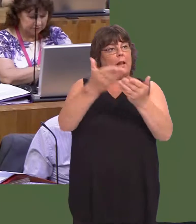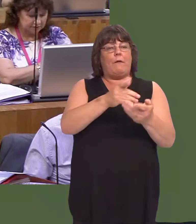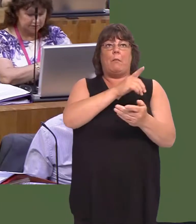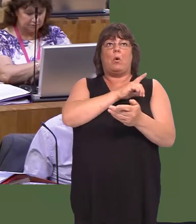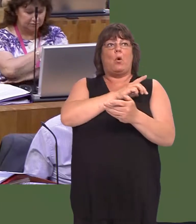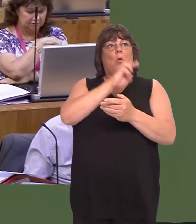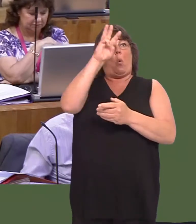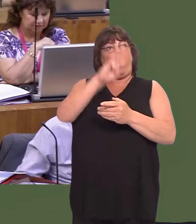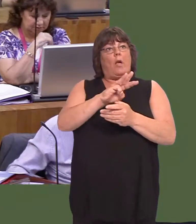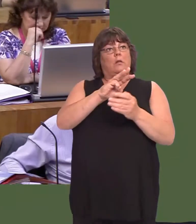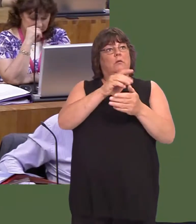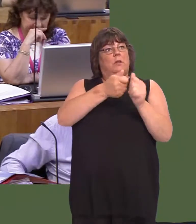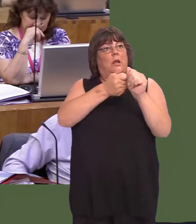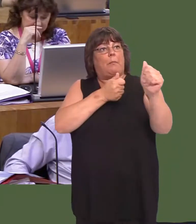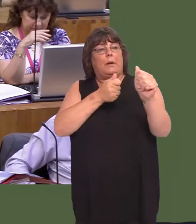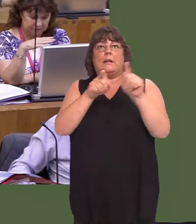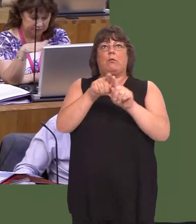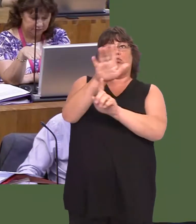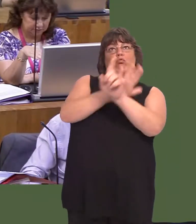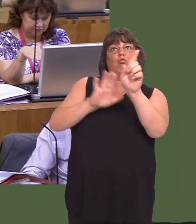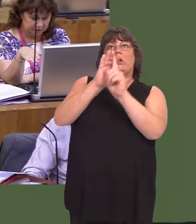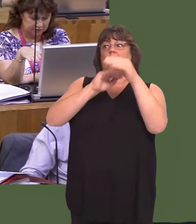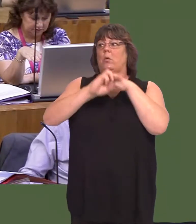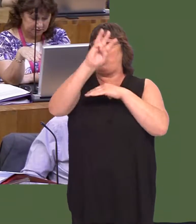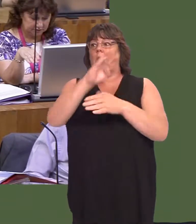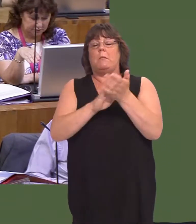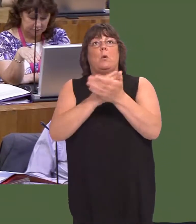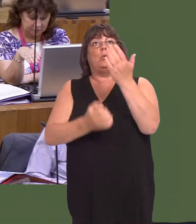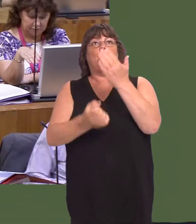deals offer Wales, and particularly the regions of Wales, an opportunity to unlock additional